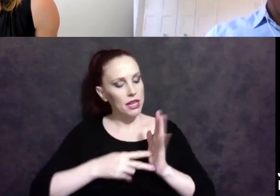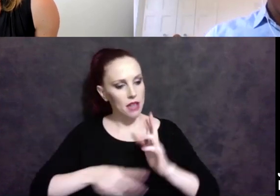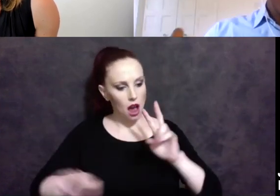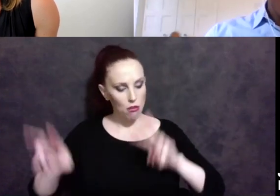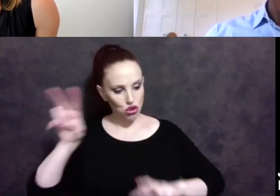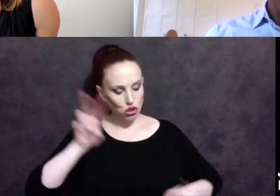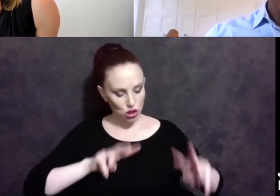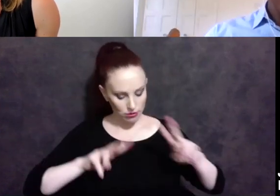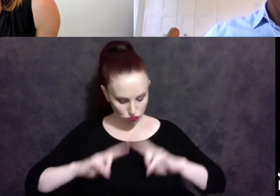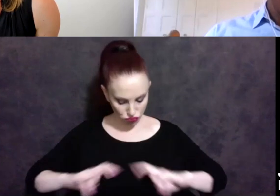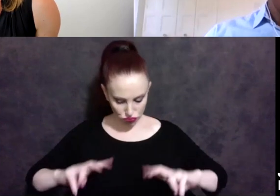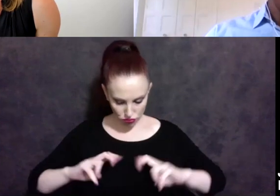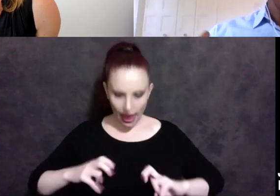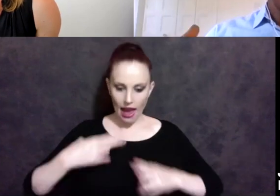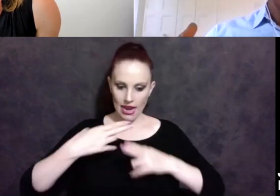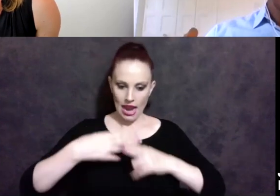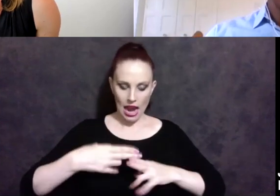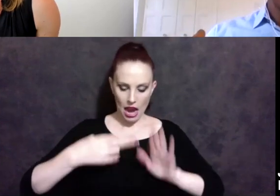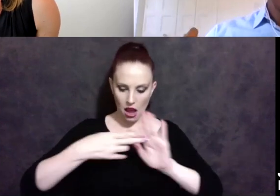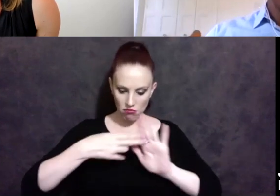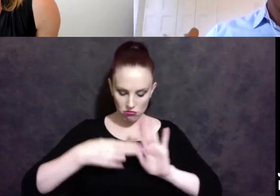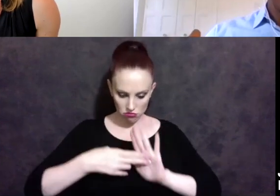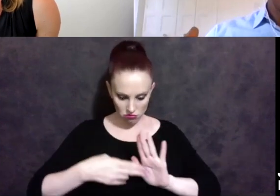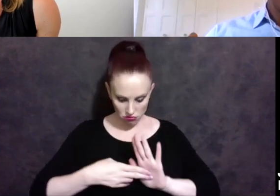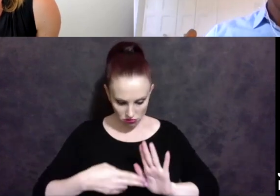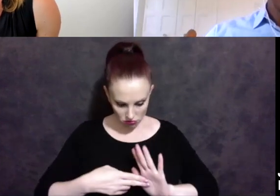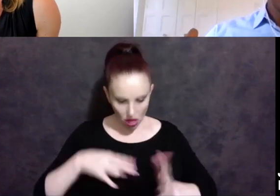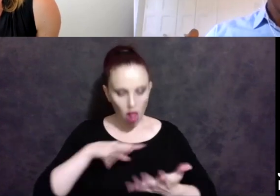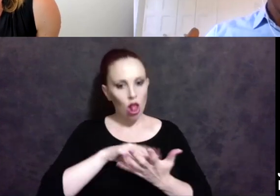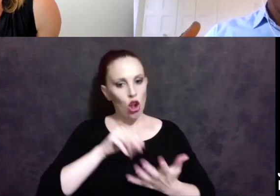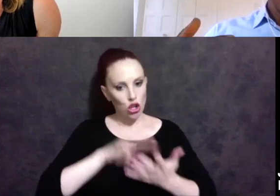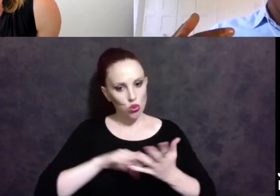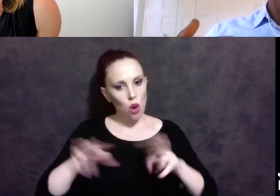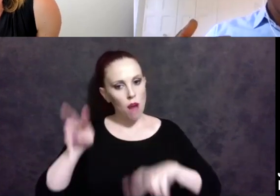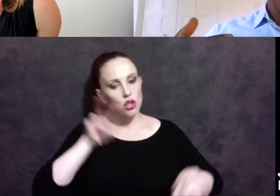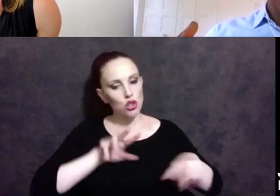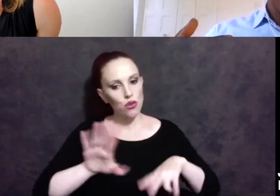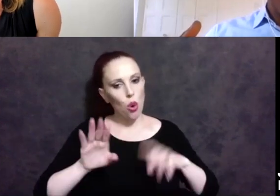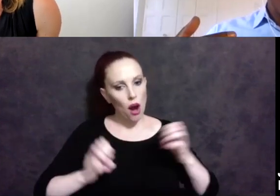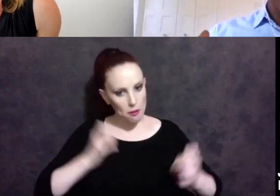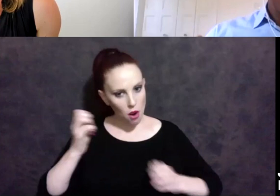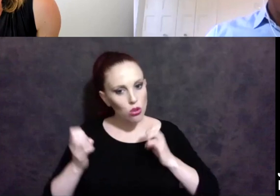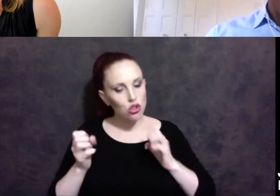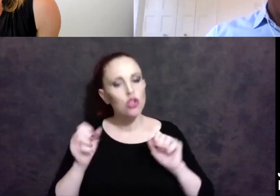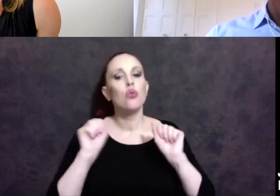it and if you can just learn to observe that emotion you can also learn that in this moment,